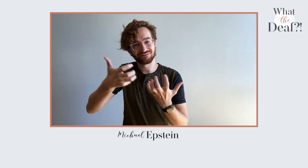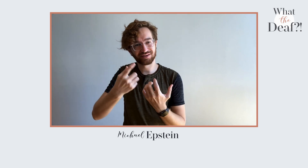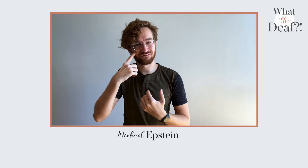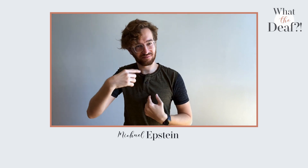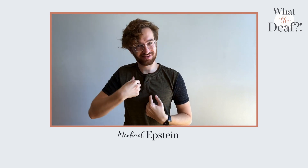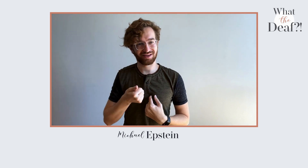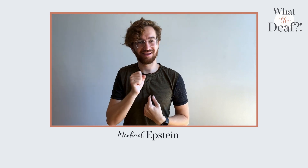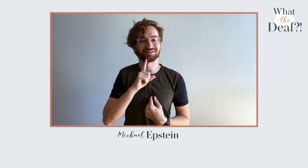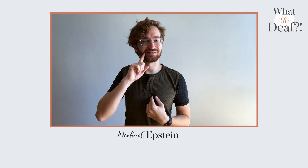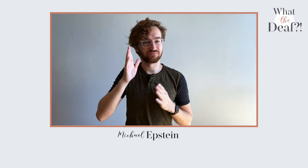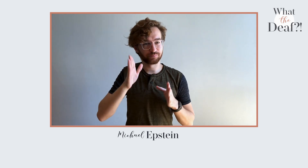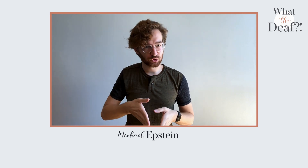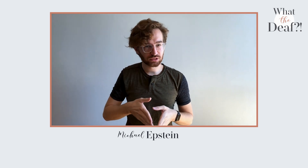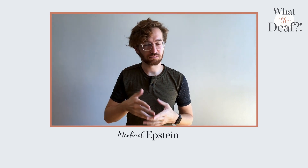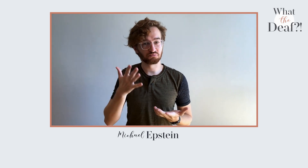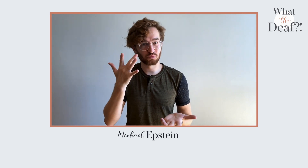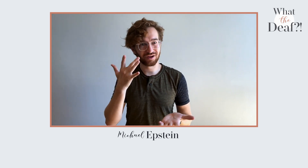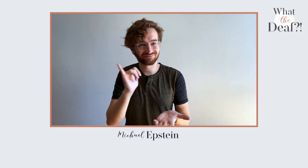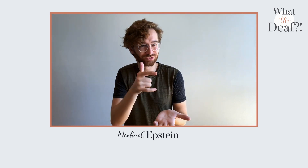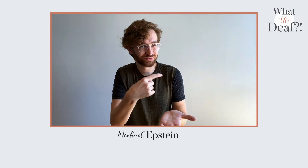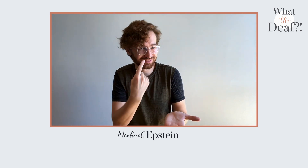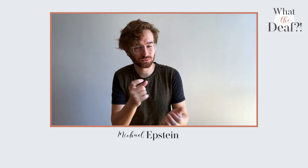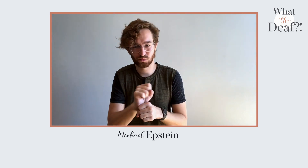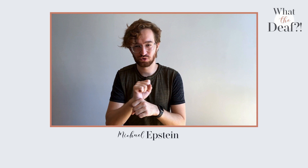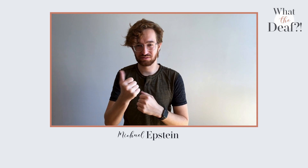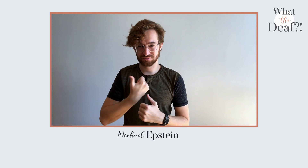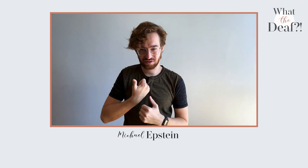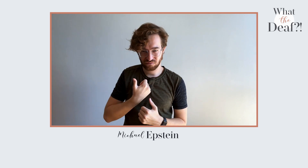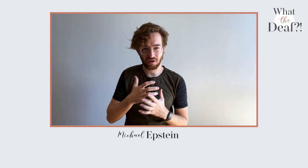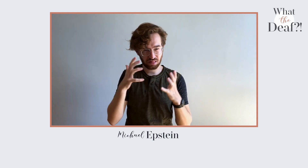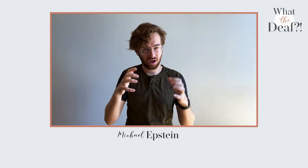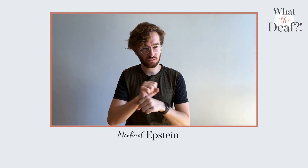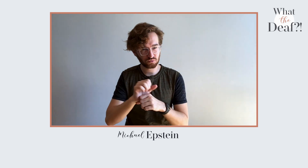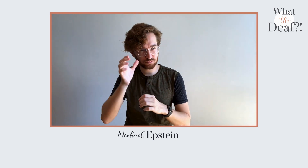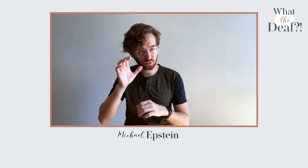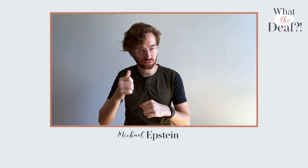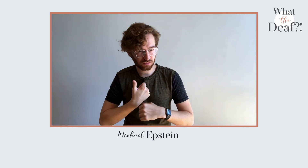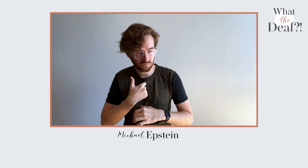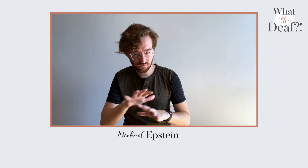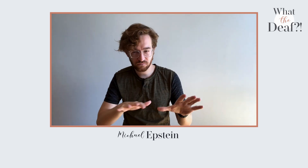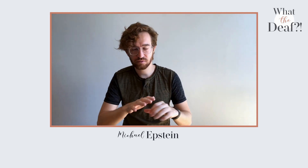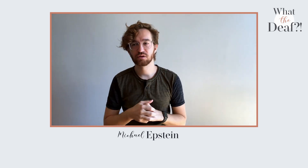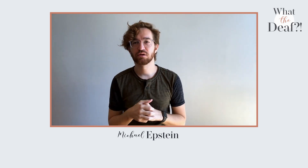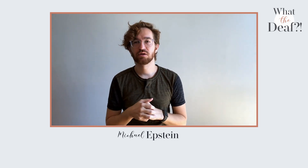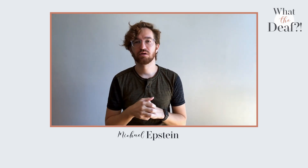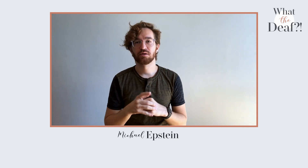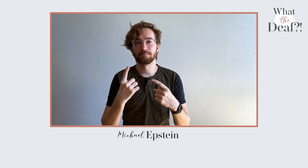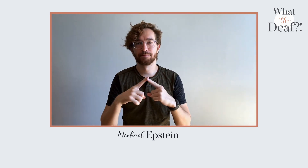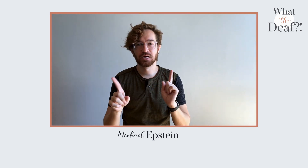that is a good fit for me as a deaf person is because like you just said, I can often work alone. I'm on the computer a large part of the day, working by myself.